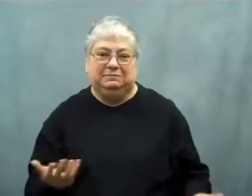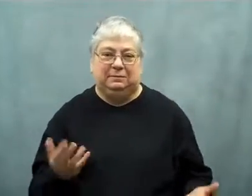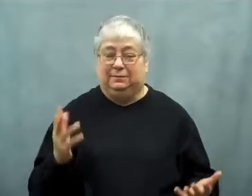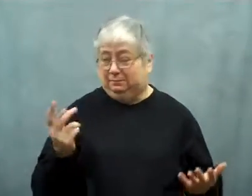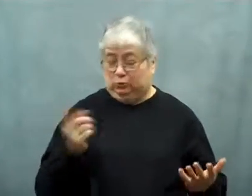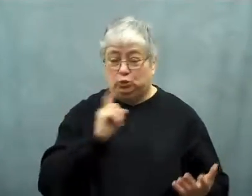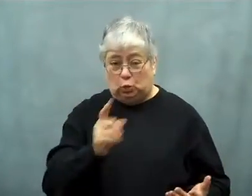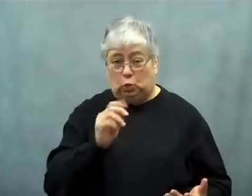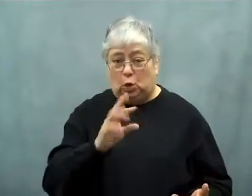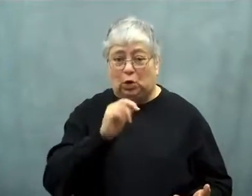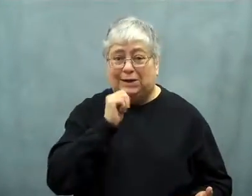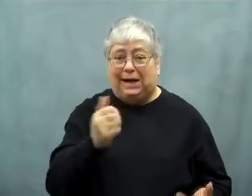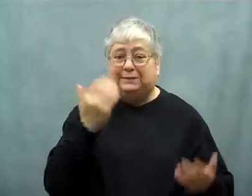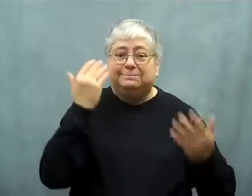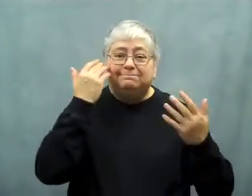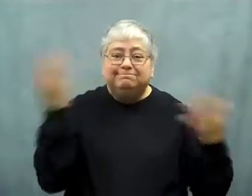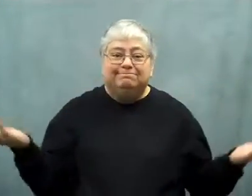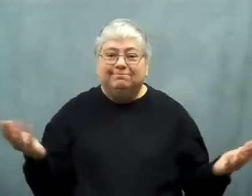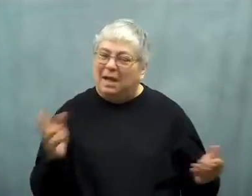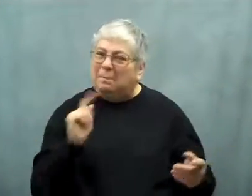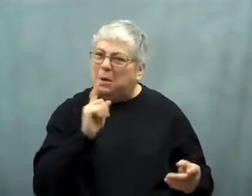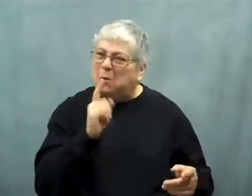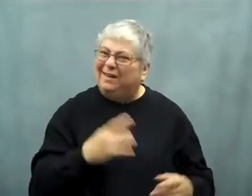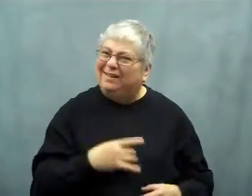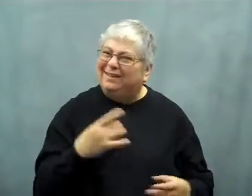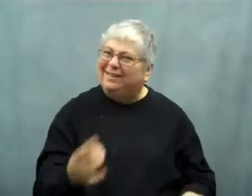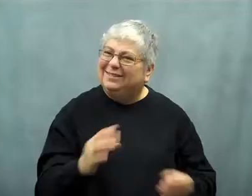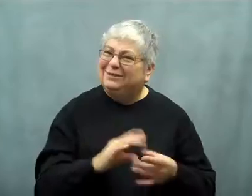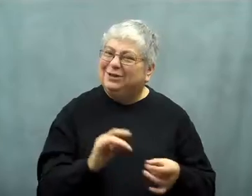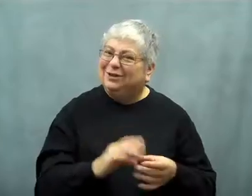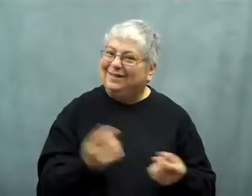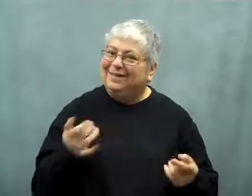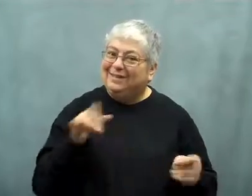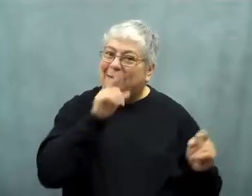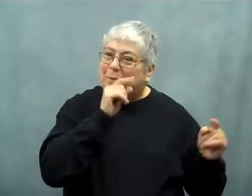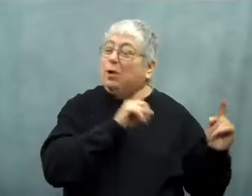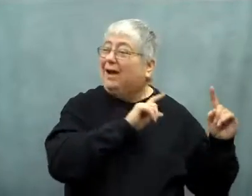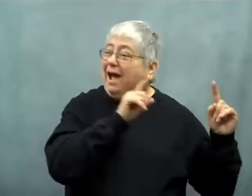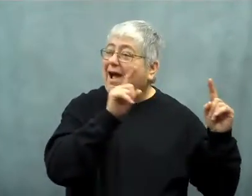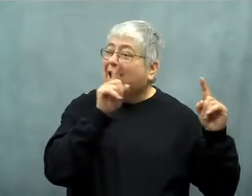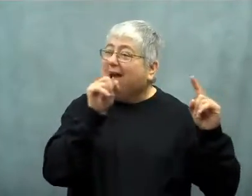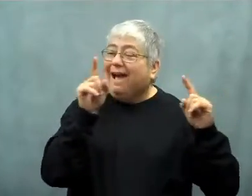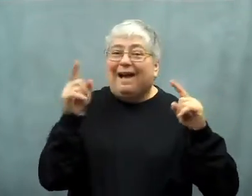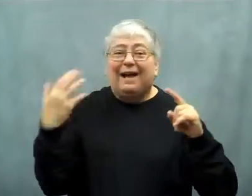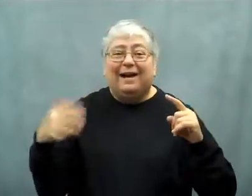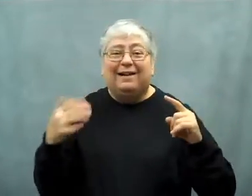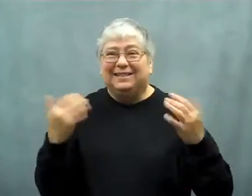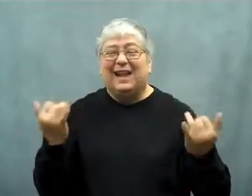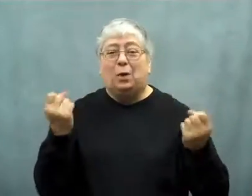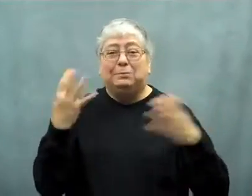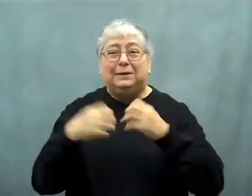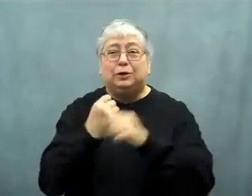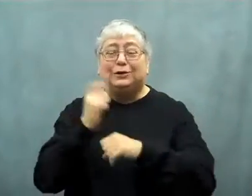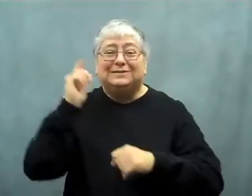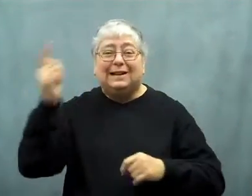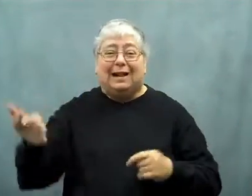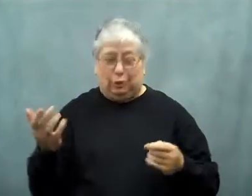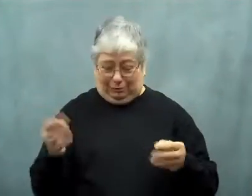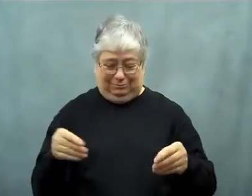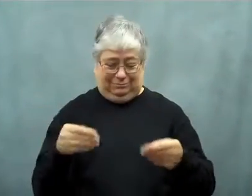Nobody knows whether that's true or not. But it's an interesting story, the bird flew all that way,